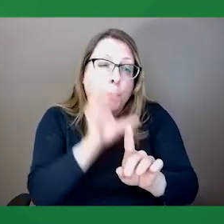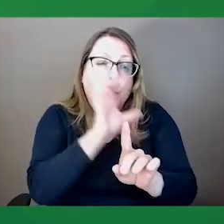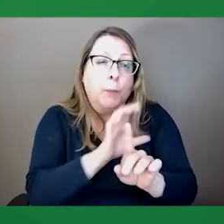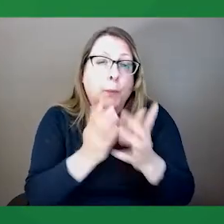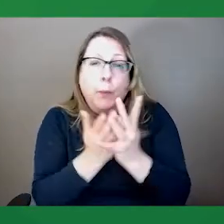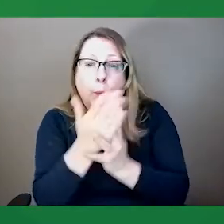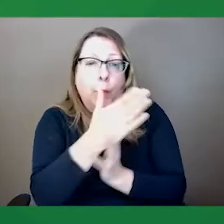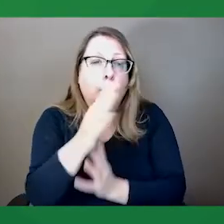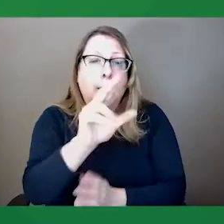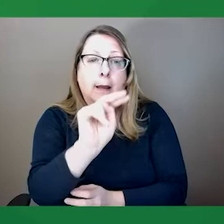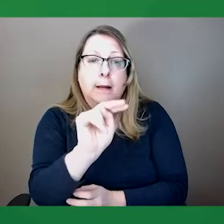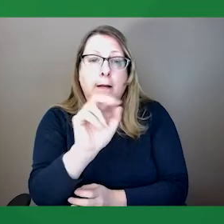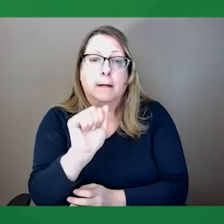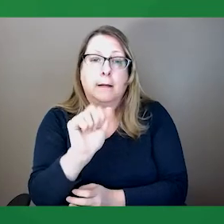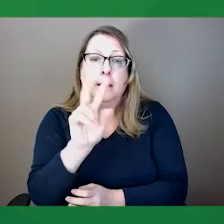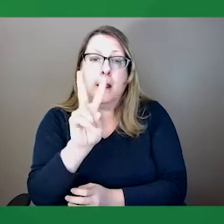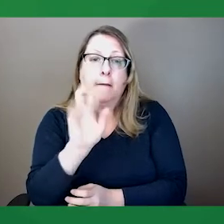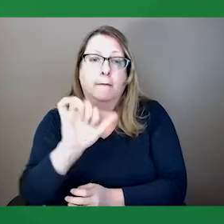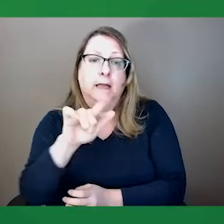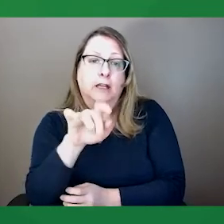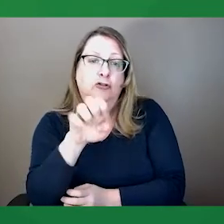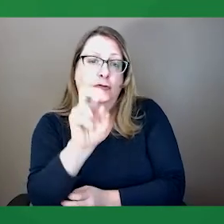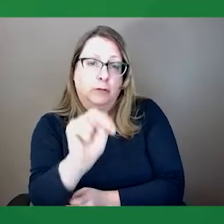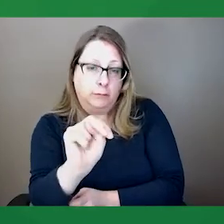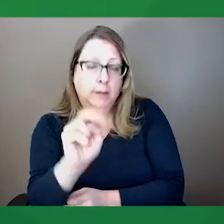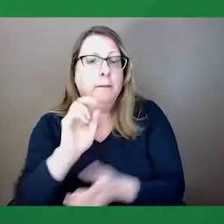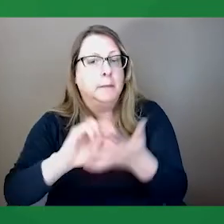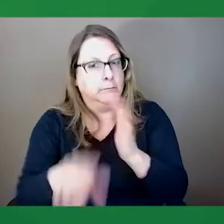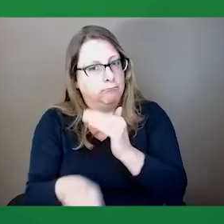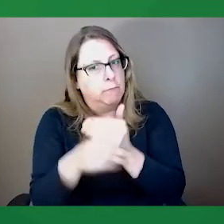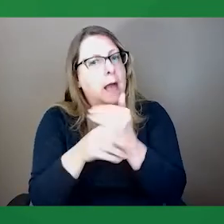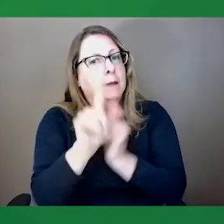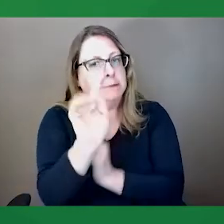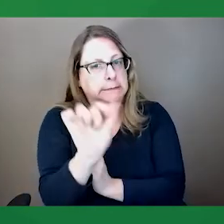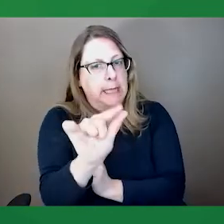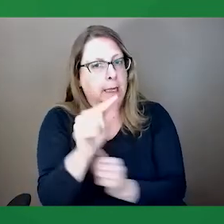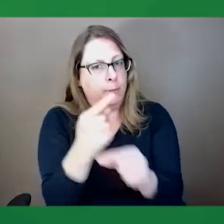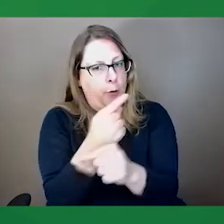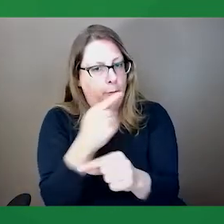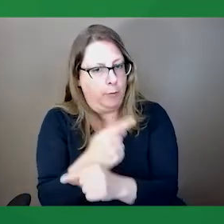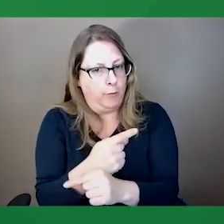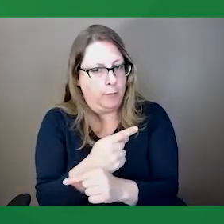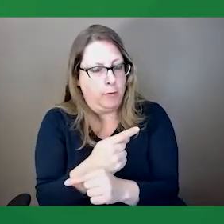Now, if I were to use them as a navigation in the page, I will have to tag them properly.